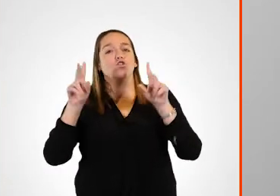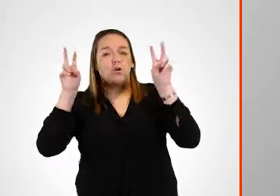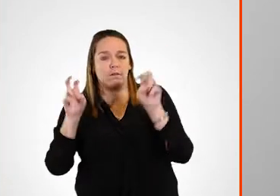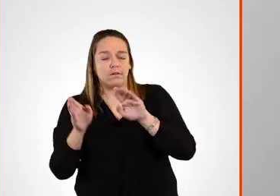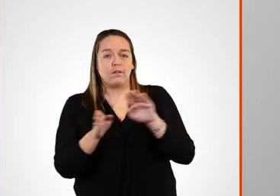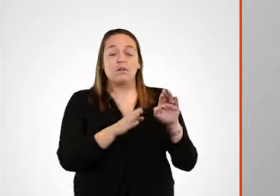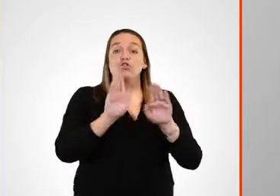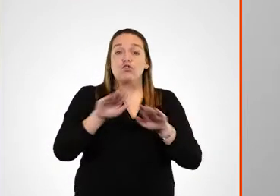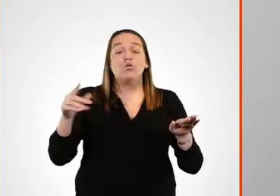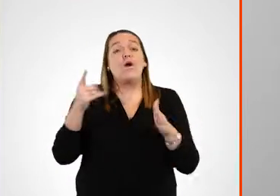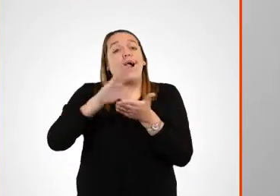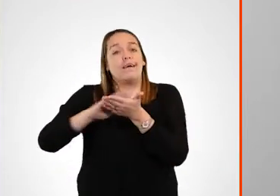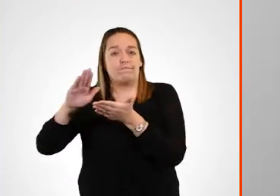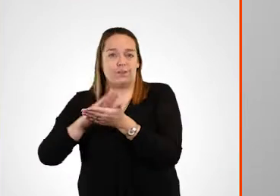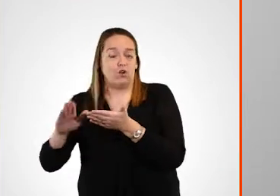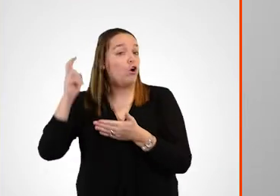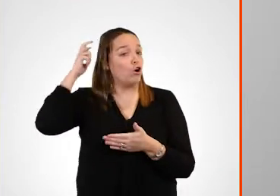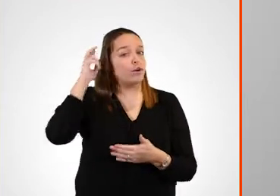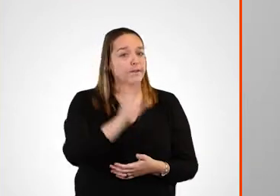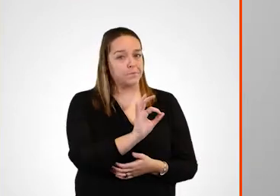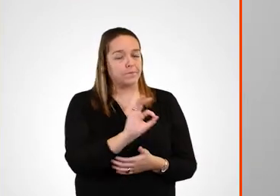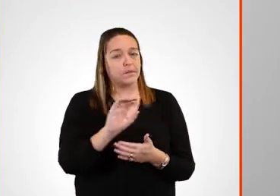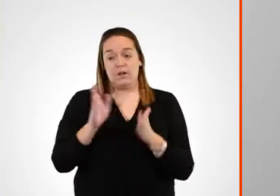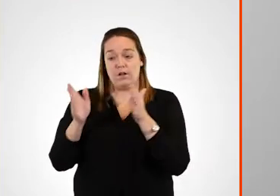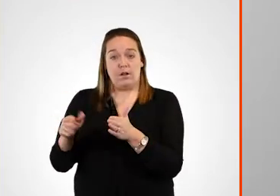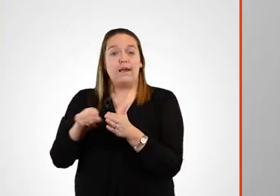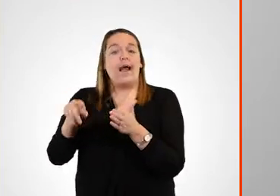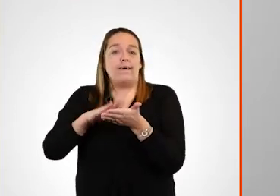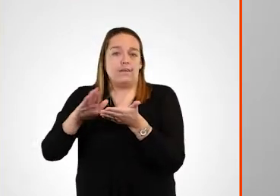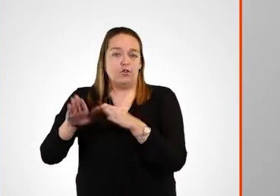who are hard of hearing, not cochlear implant users.